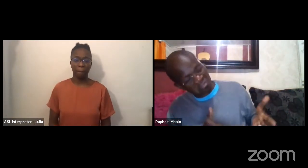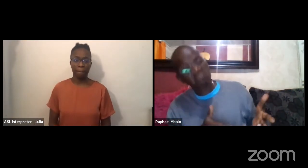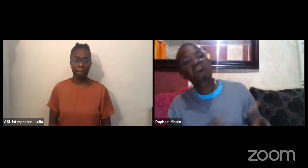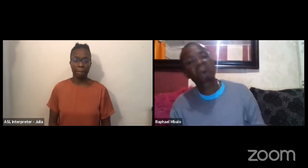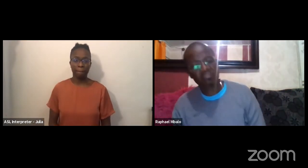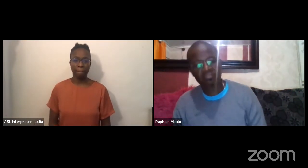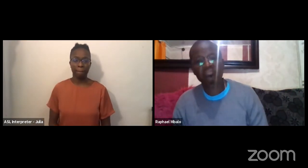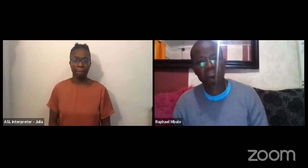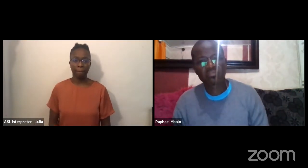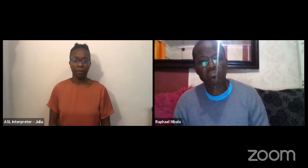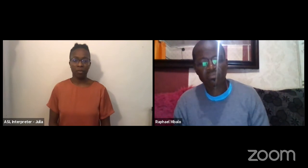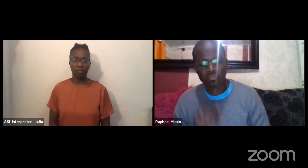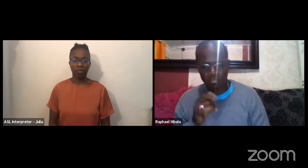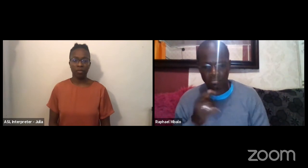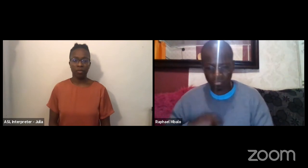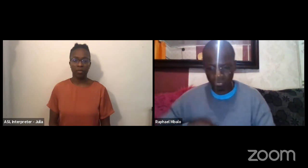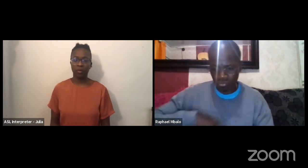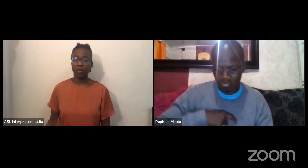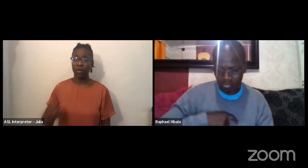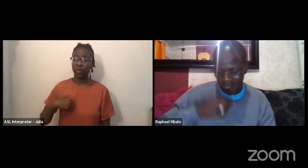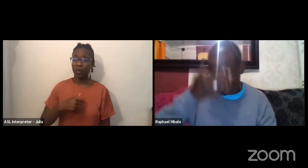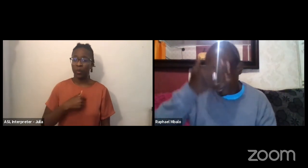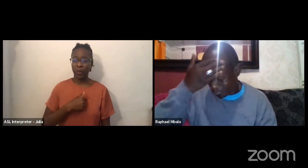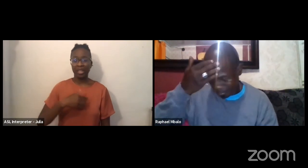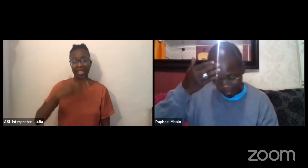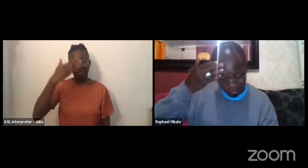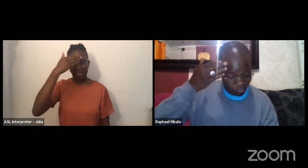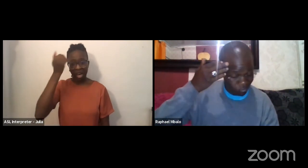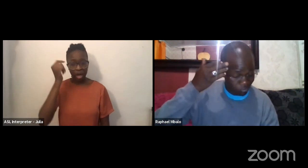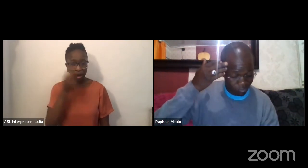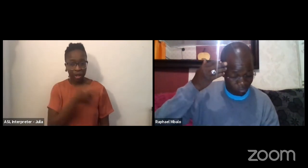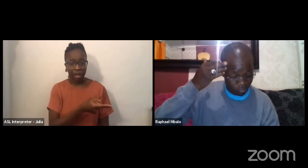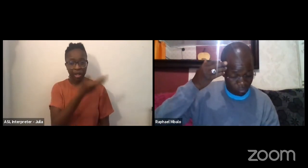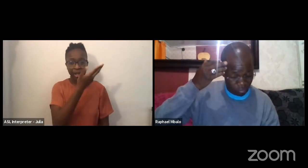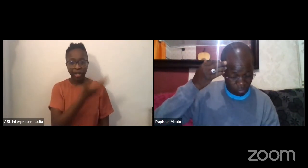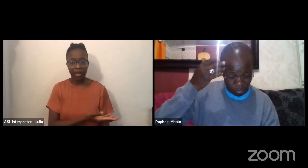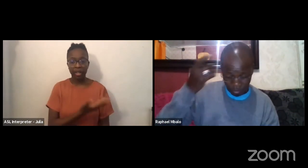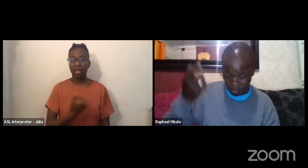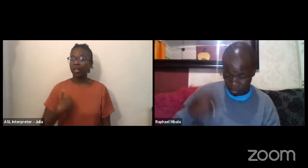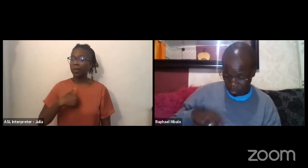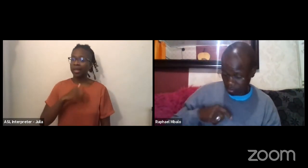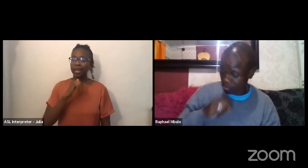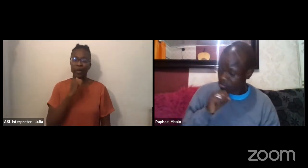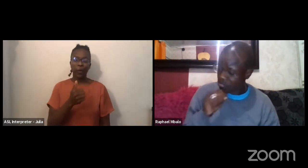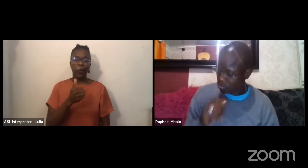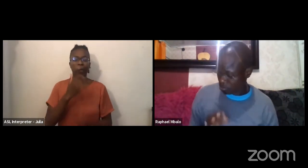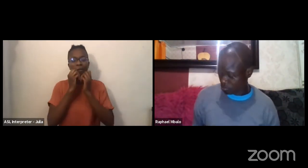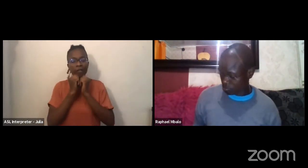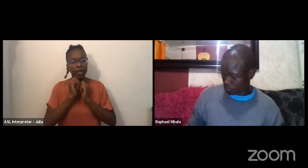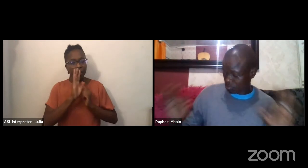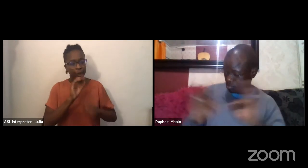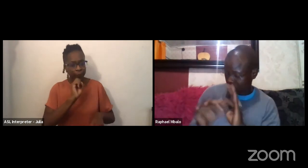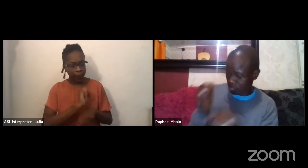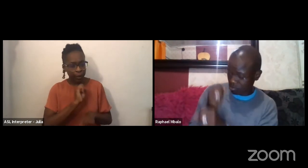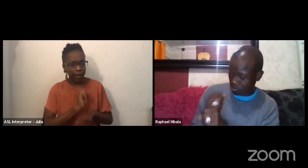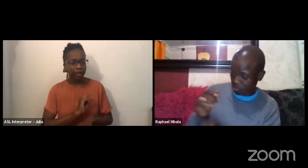that we have forgotten her. We don't value her work. Her heart her kindness